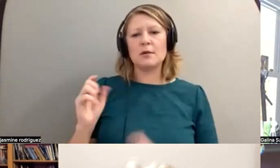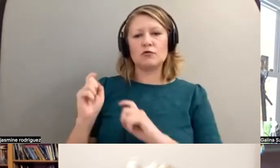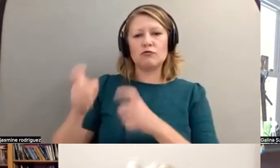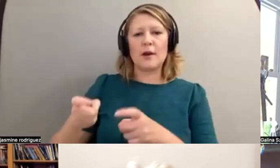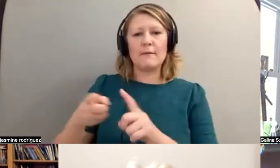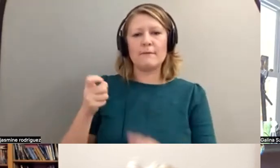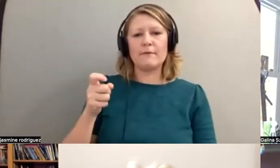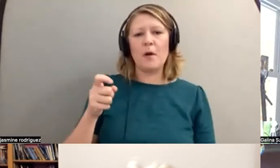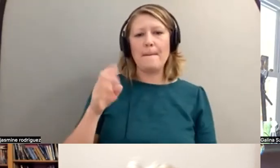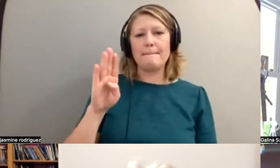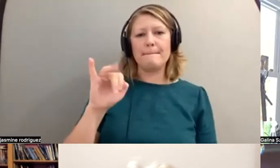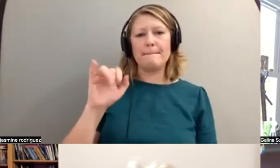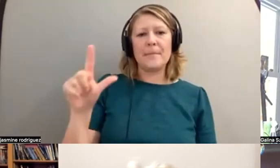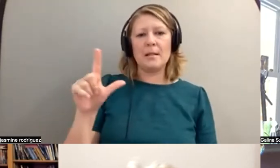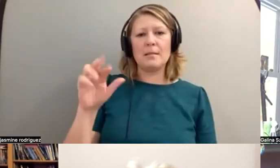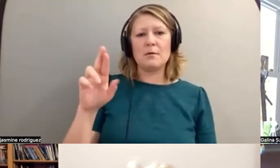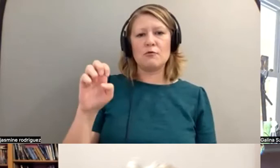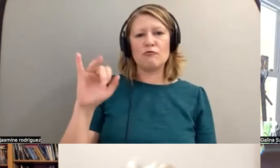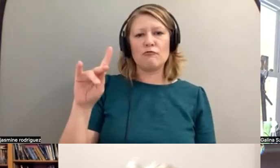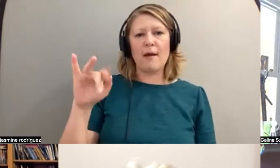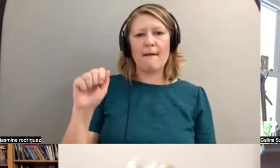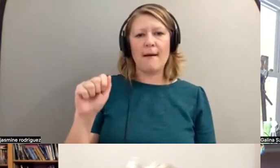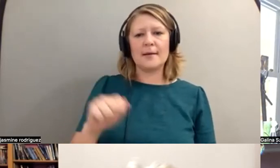and Dracut Cultural Councils. If you'd like to be a sponsor,